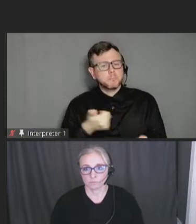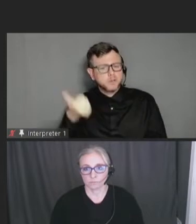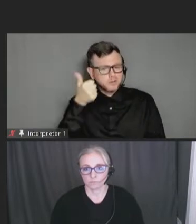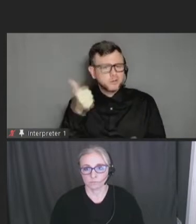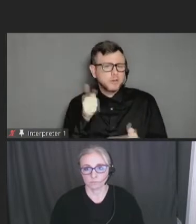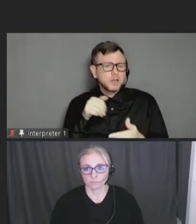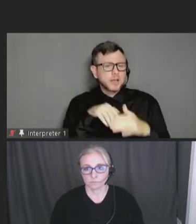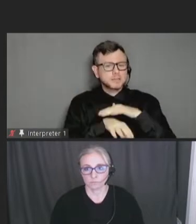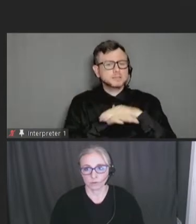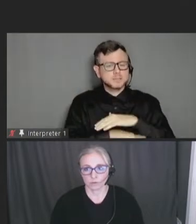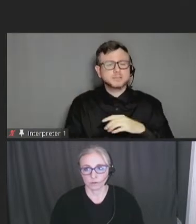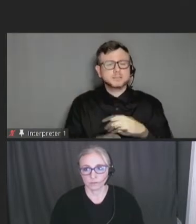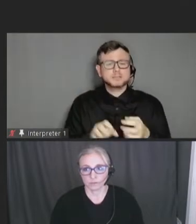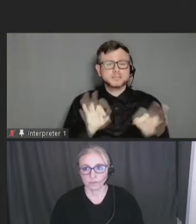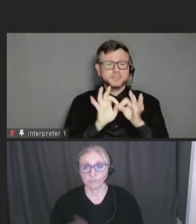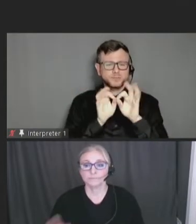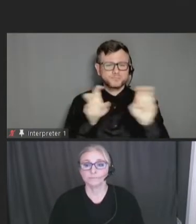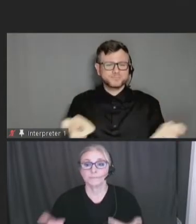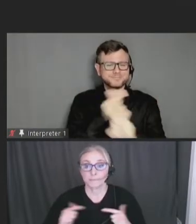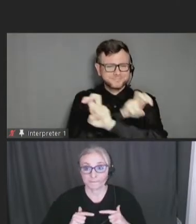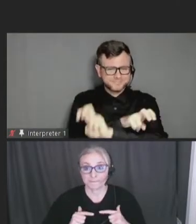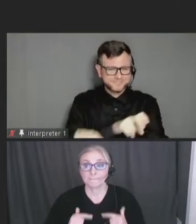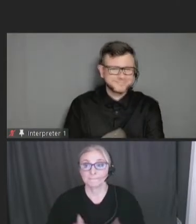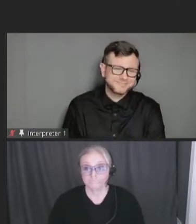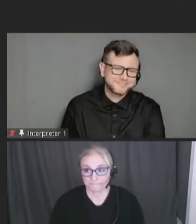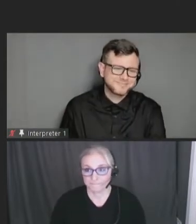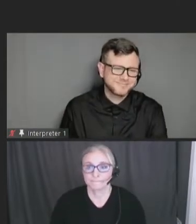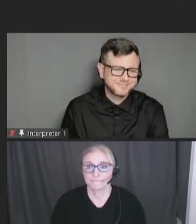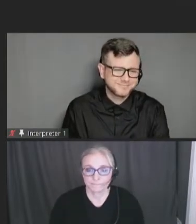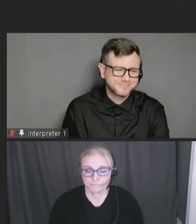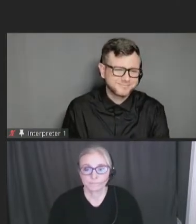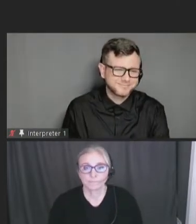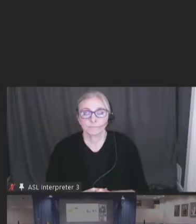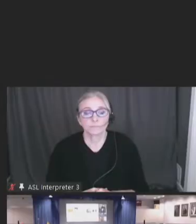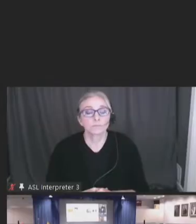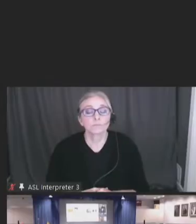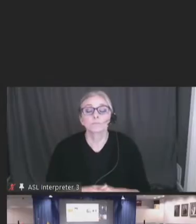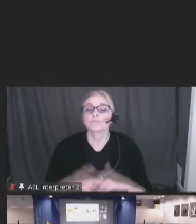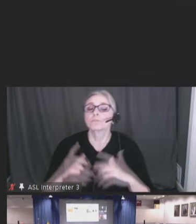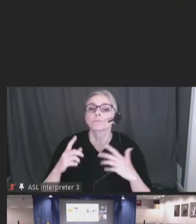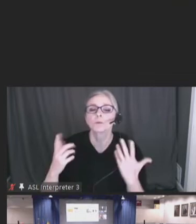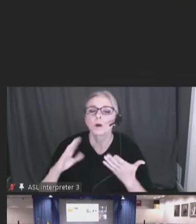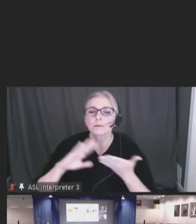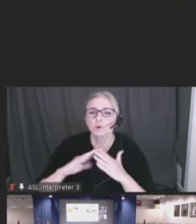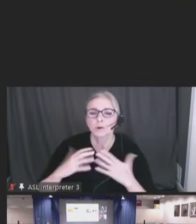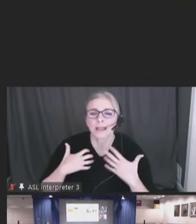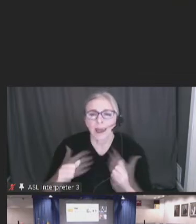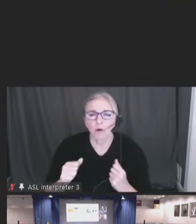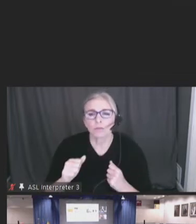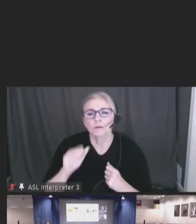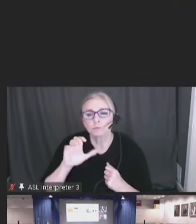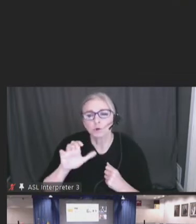Next slide, please. What were community health workers doing in the last three